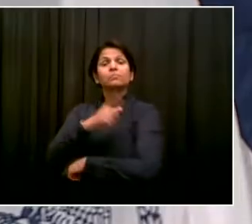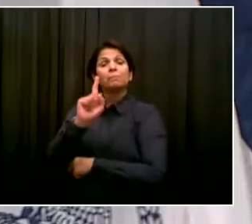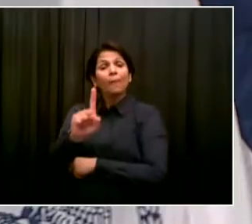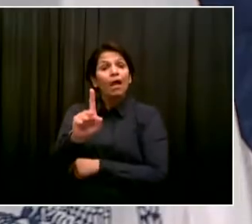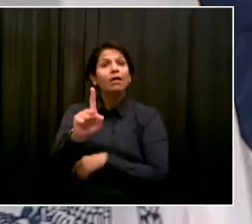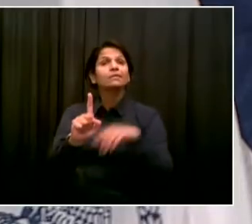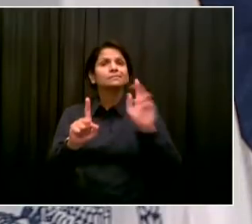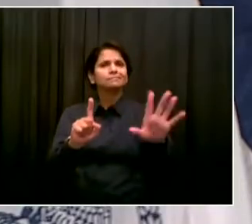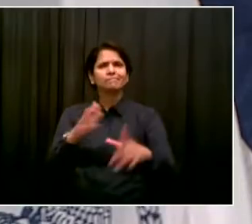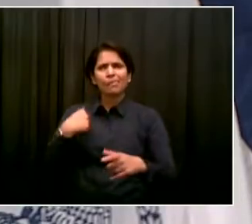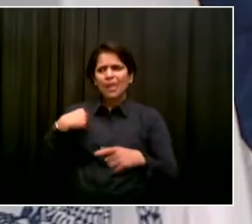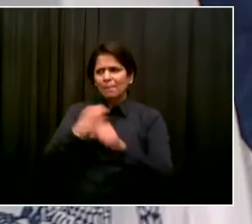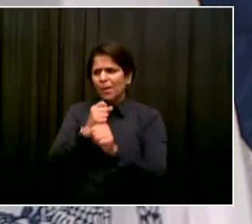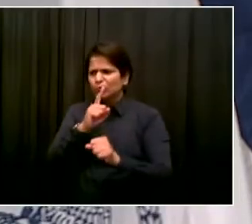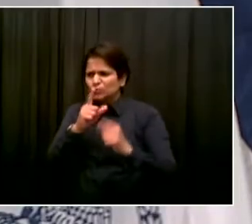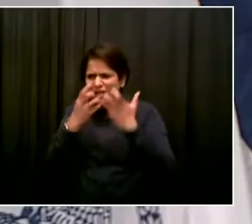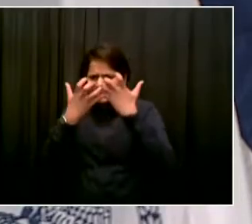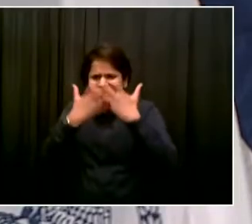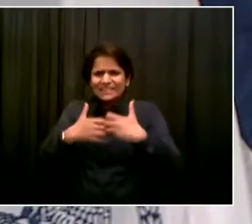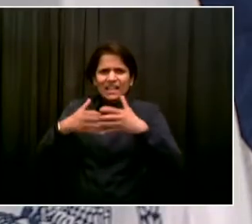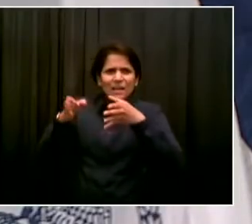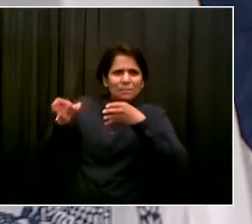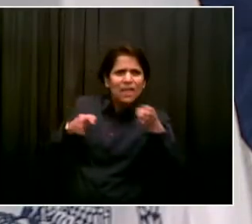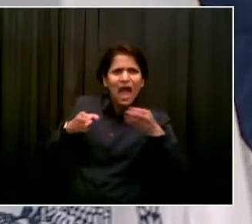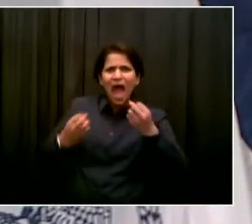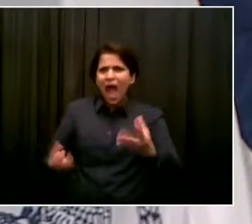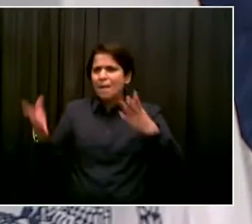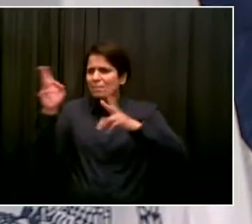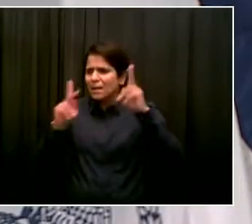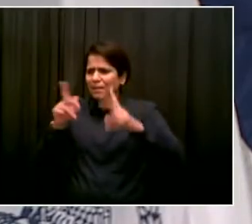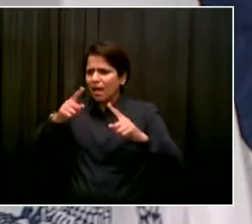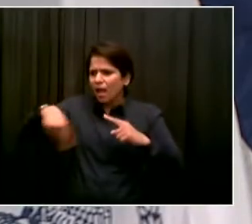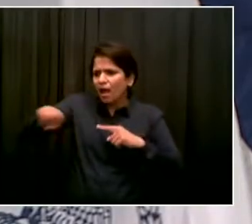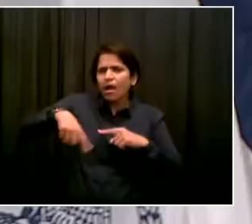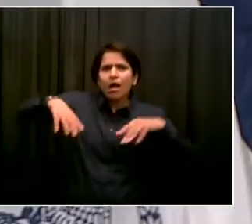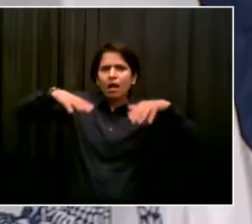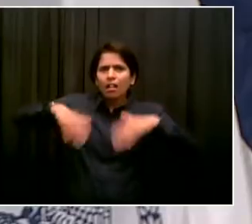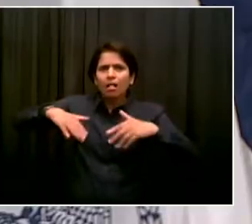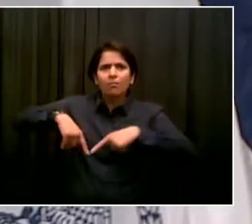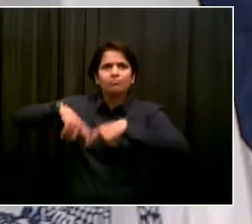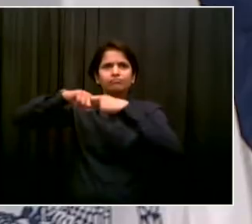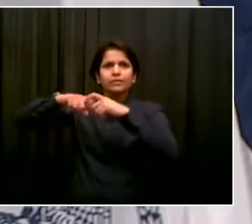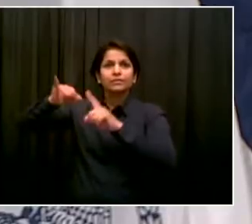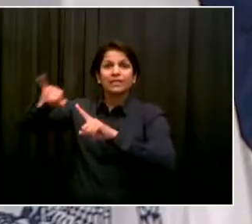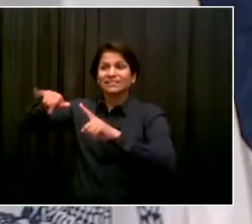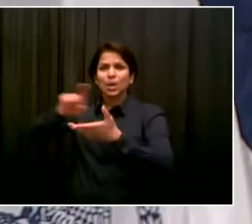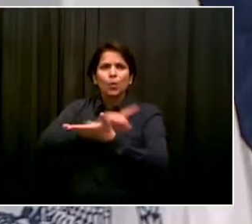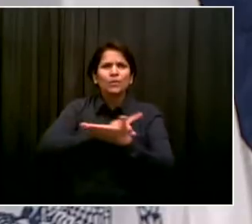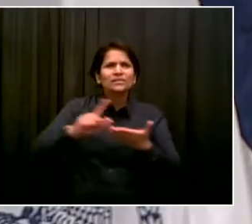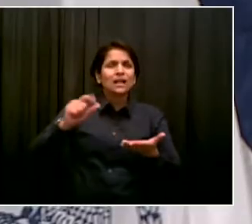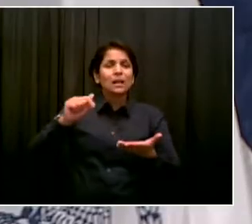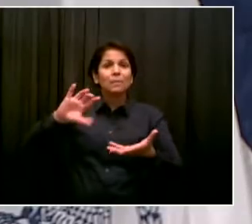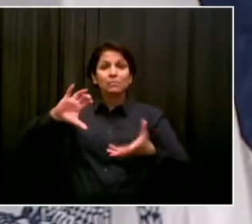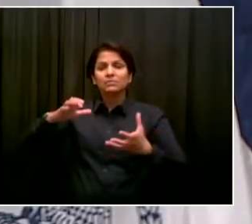WITH THE MODERNA VCACINE. WE HAVE NOT MADE A FINAL JUDGMENT ON WHERE WE ARE GOING BECAUSE WE